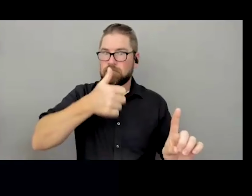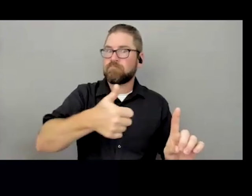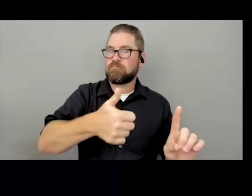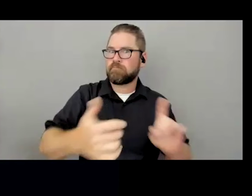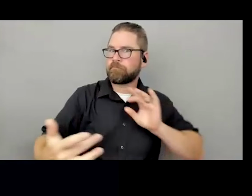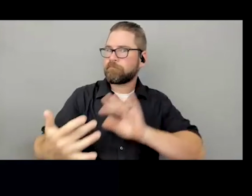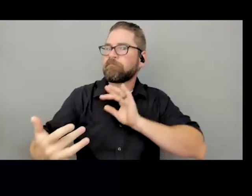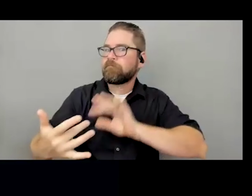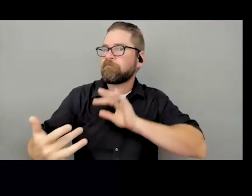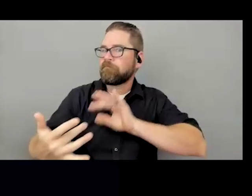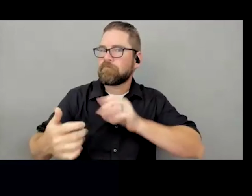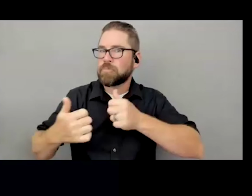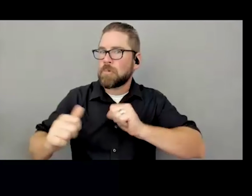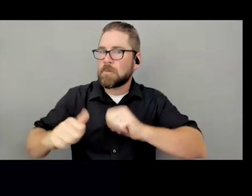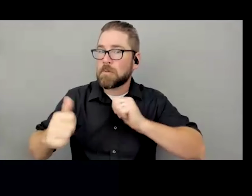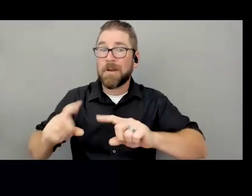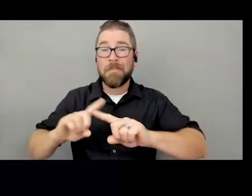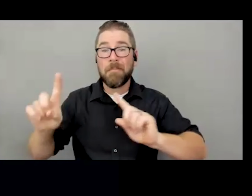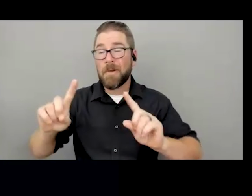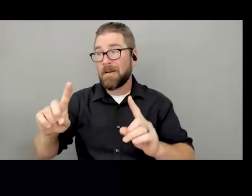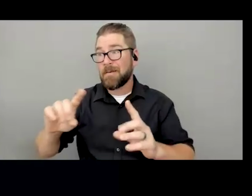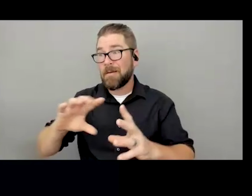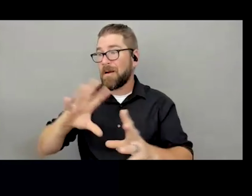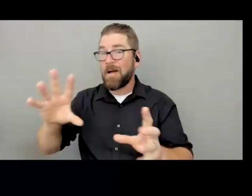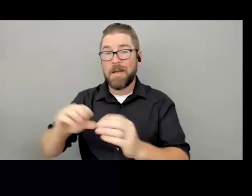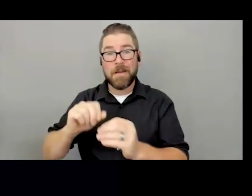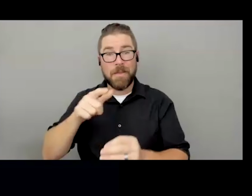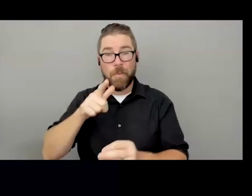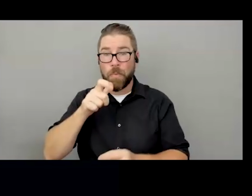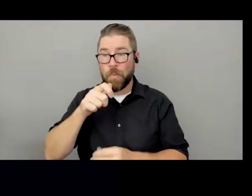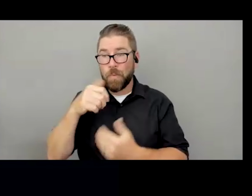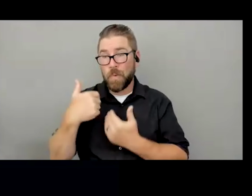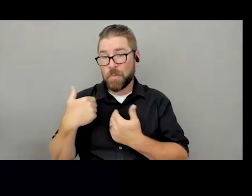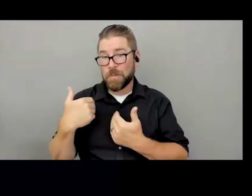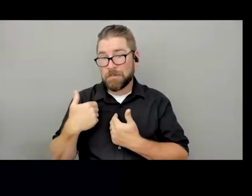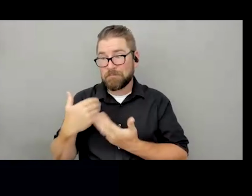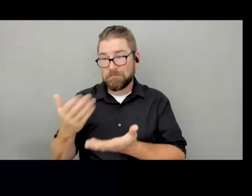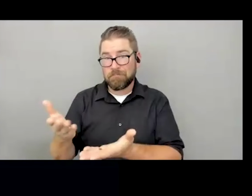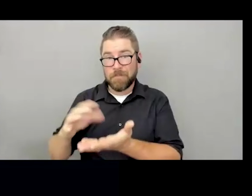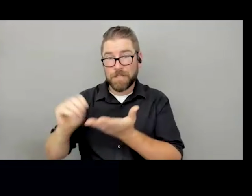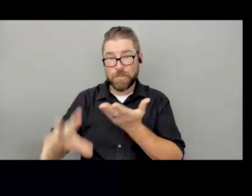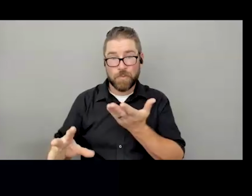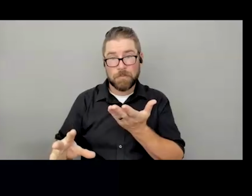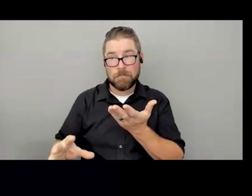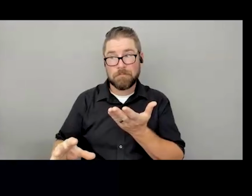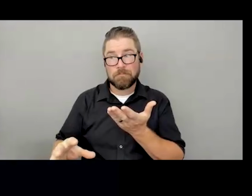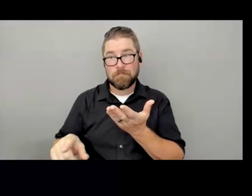it really does come down to the student being engaged and trying to get the, help that they are trying to get access to.